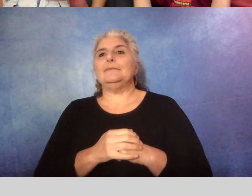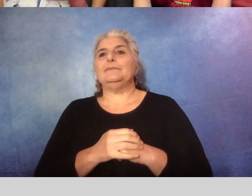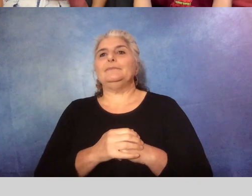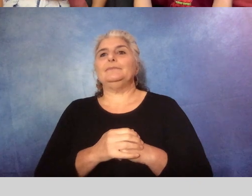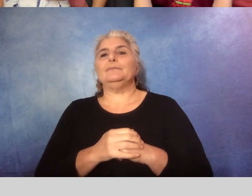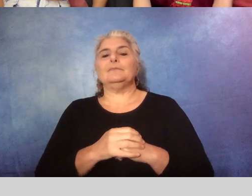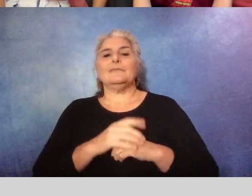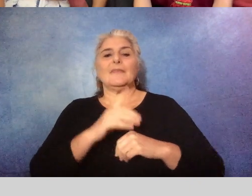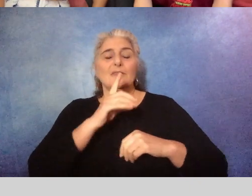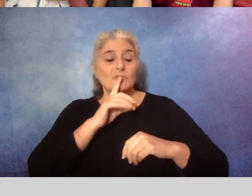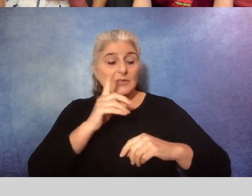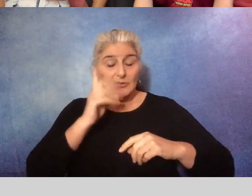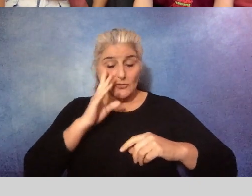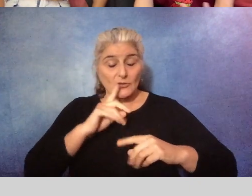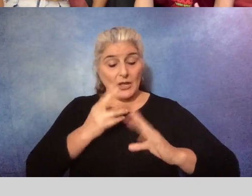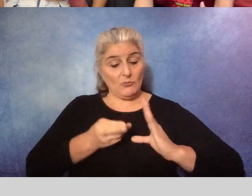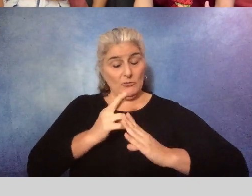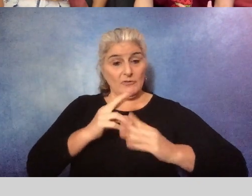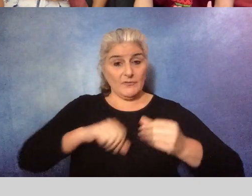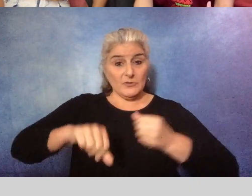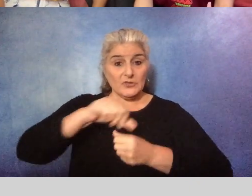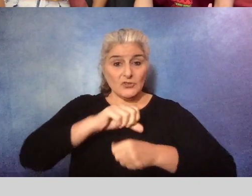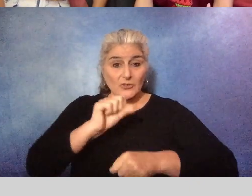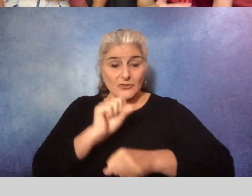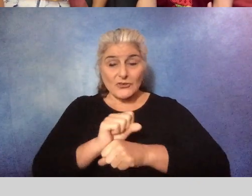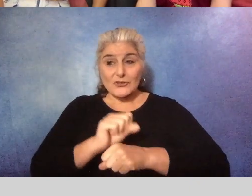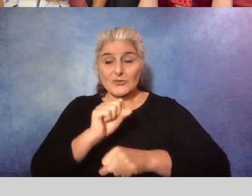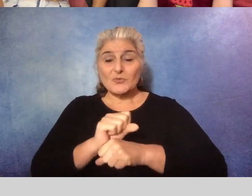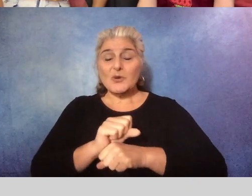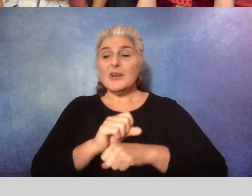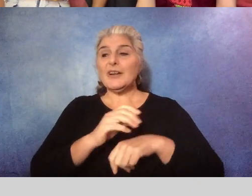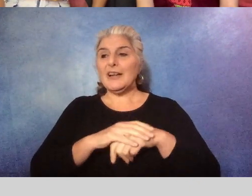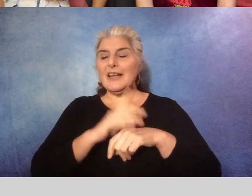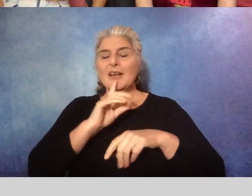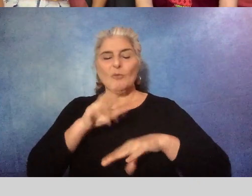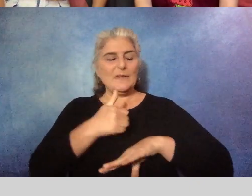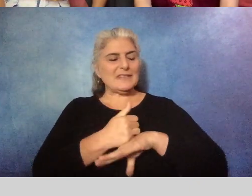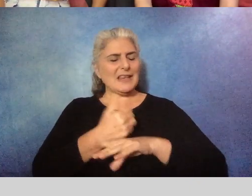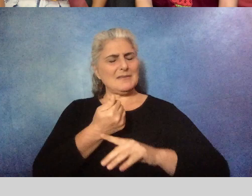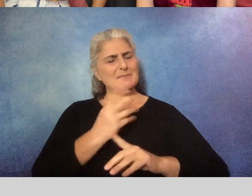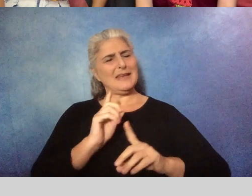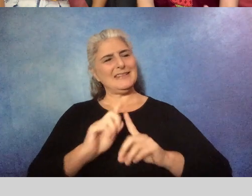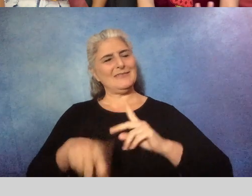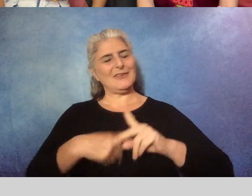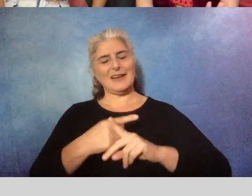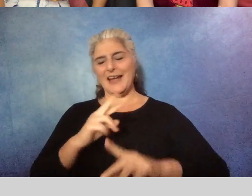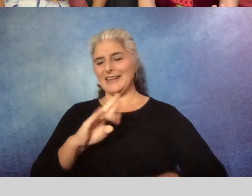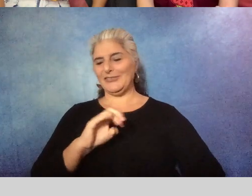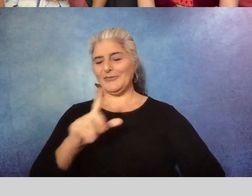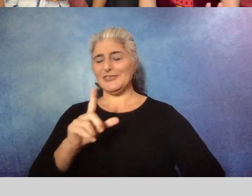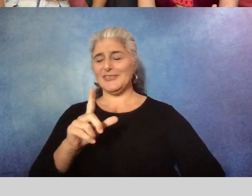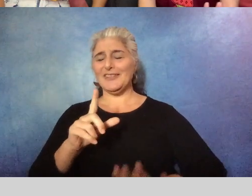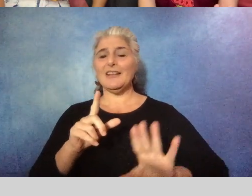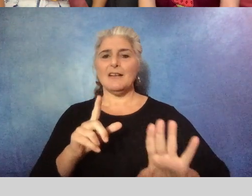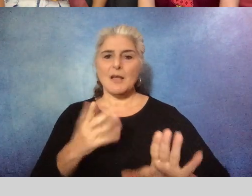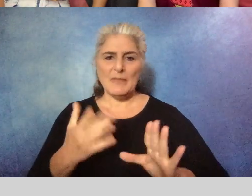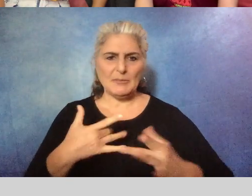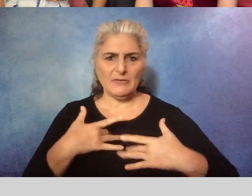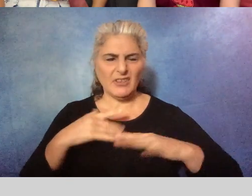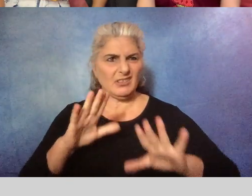since we review each other's work in several steps in rituals. And it may seem like overwhelming and too much